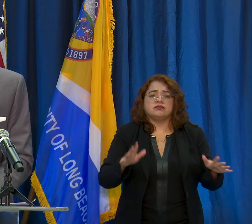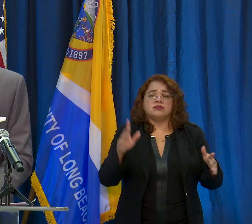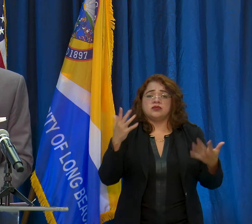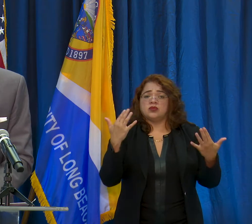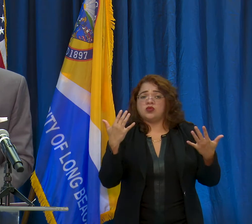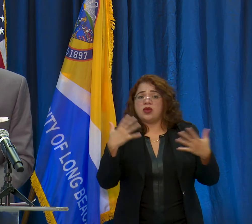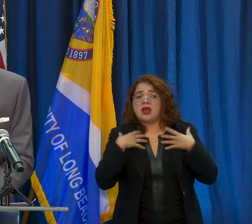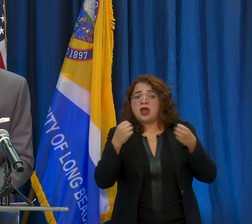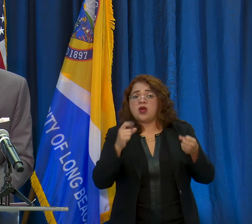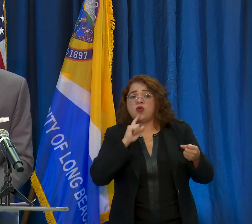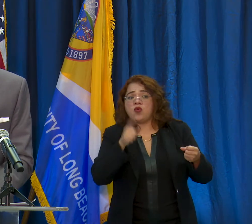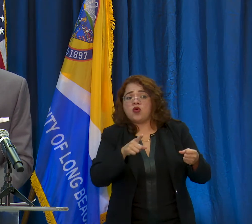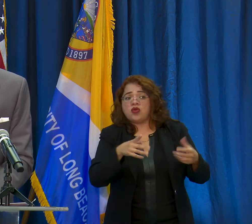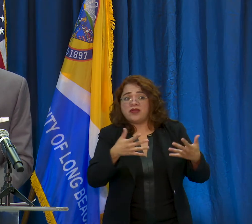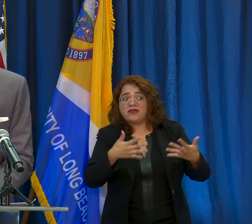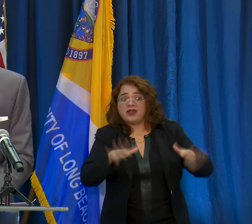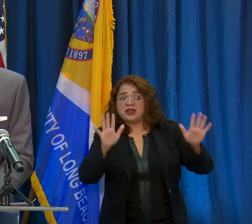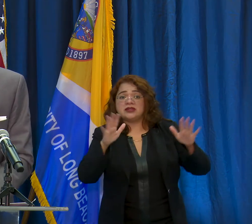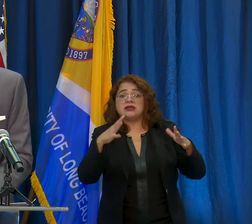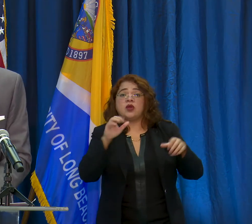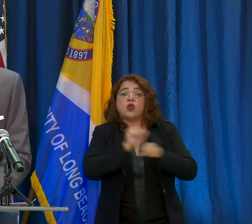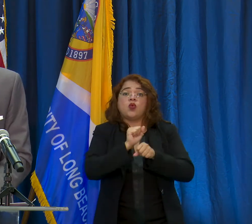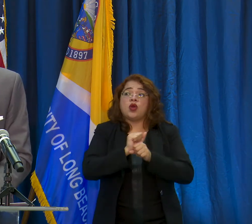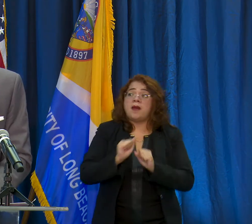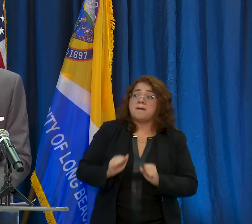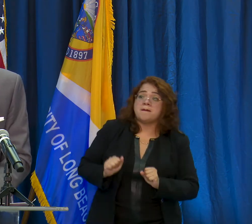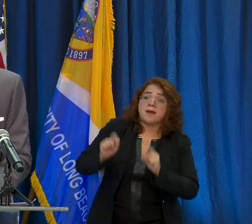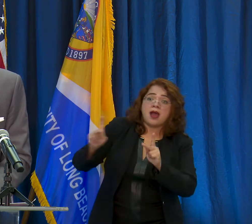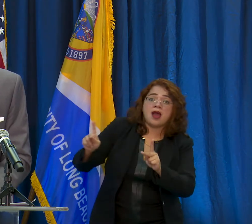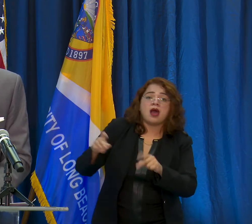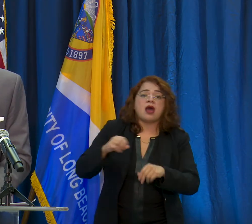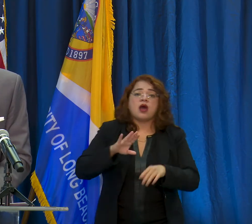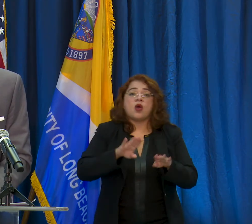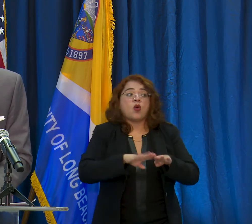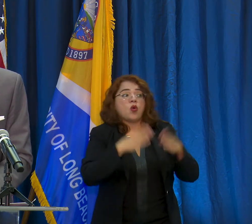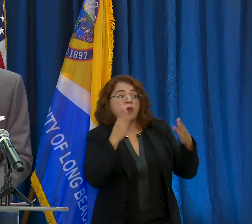and they can return to work safely or reopen their businesses.